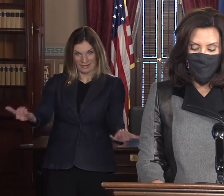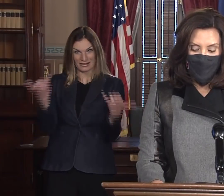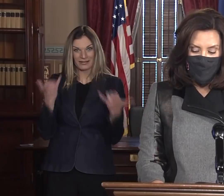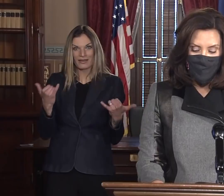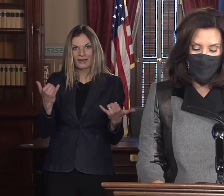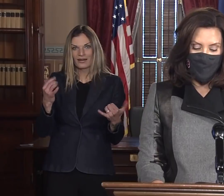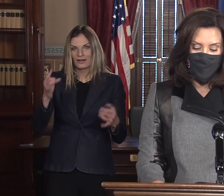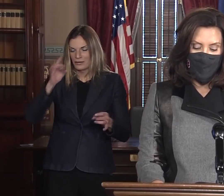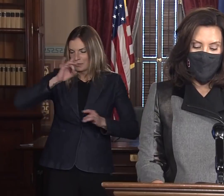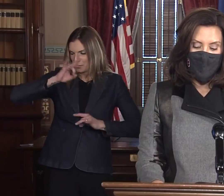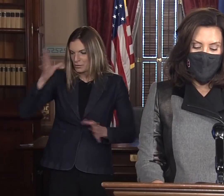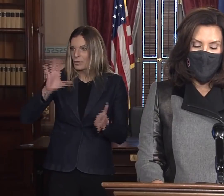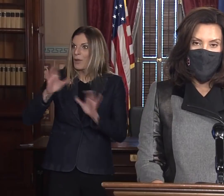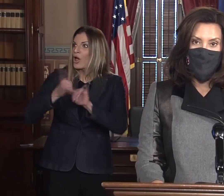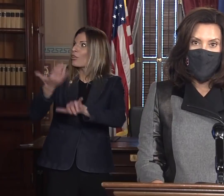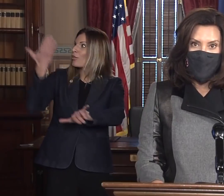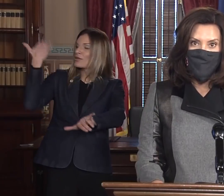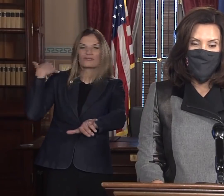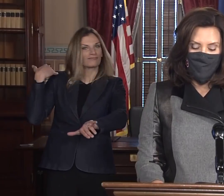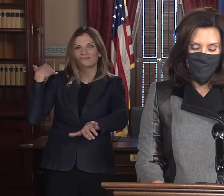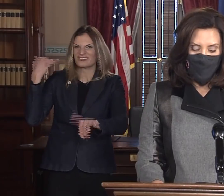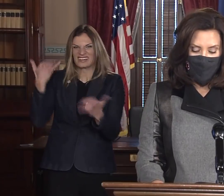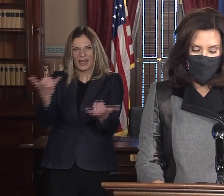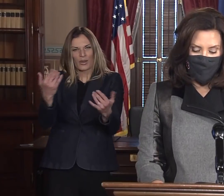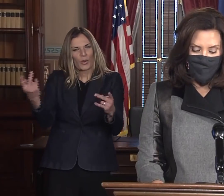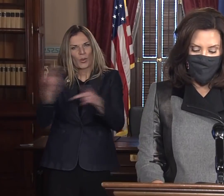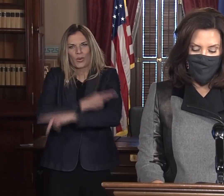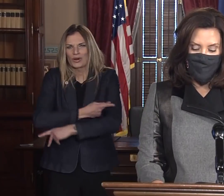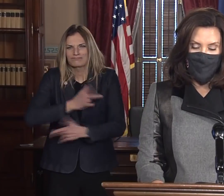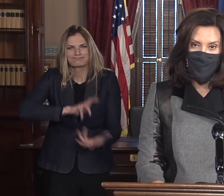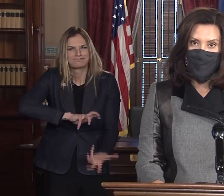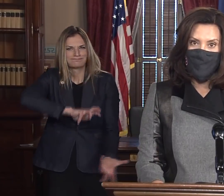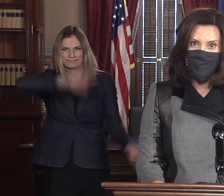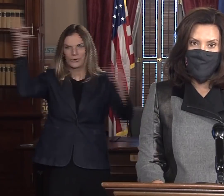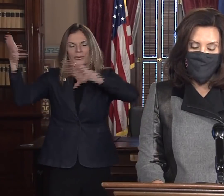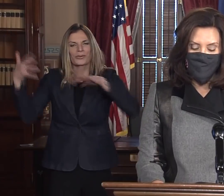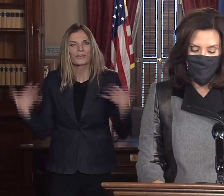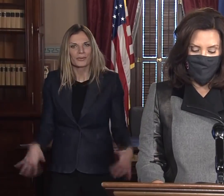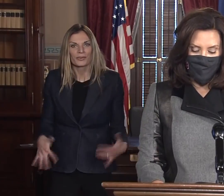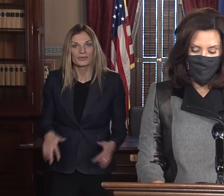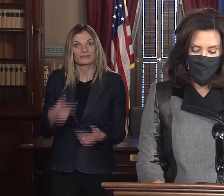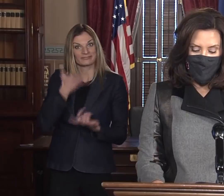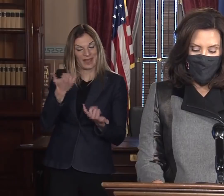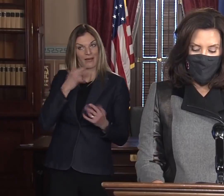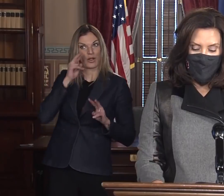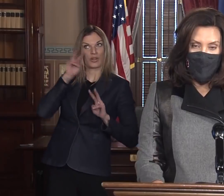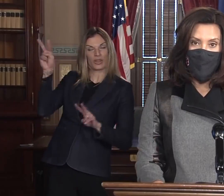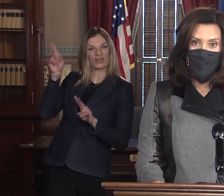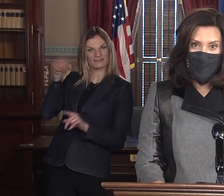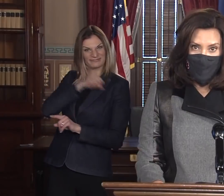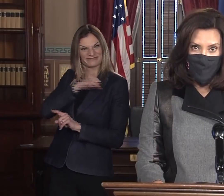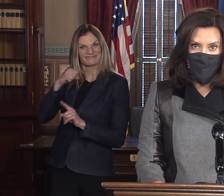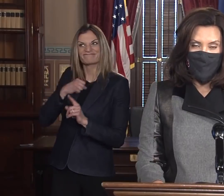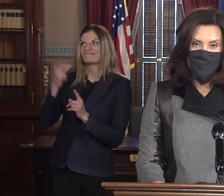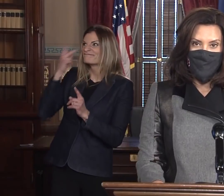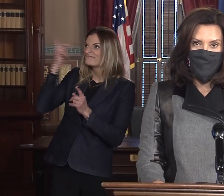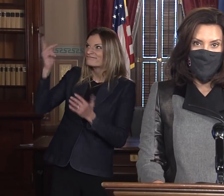THEY SERVE. NOW DURING THE WORST HEALTH CRISIS OF OUR LIFETIME, THEY ARE